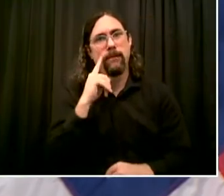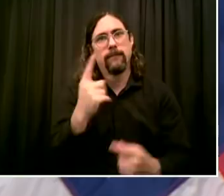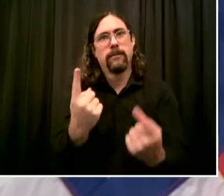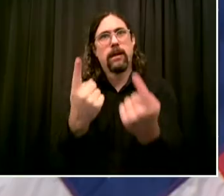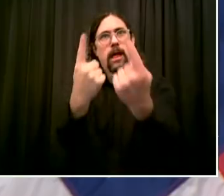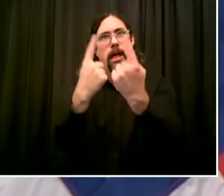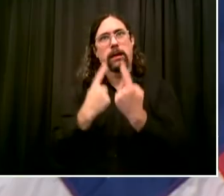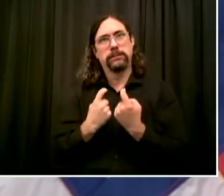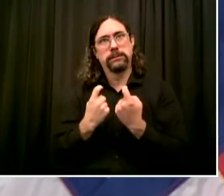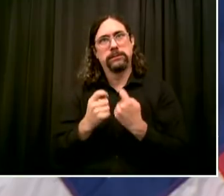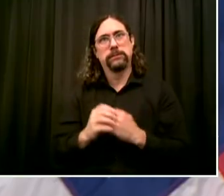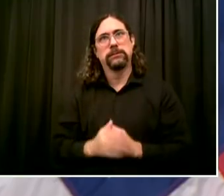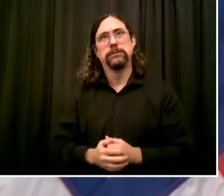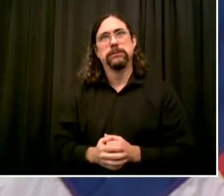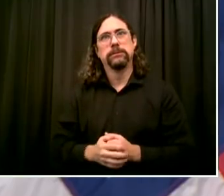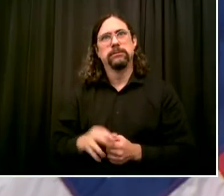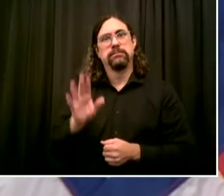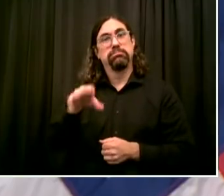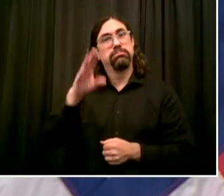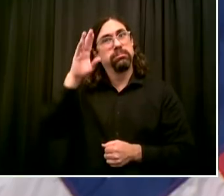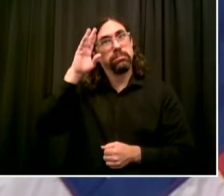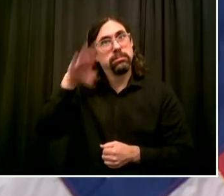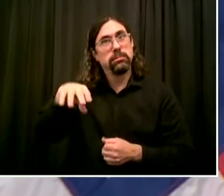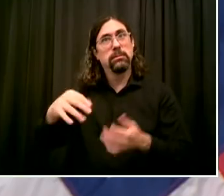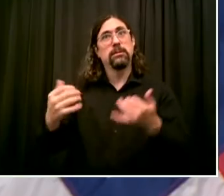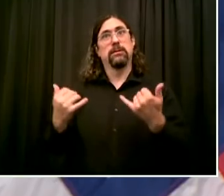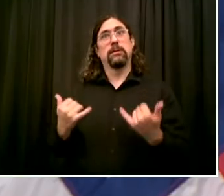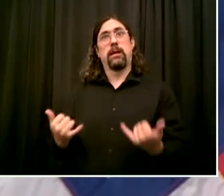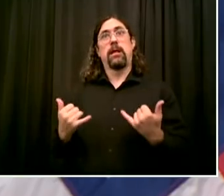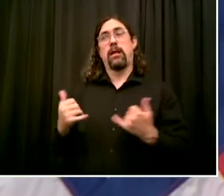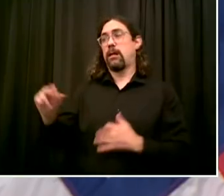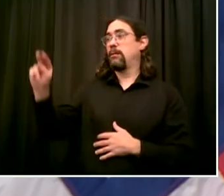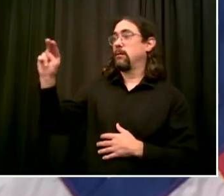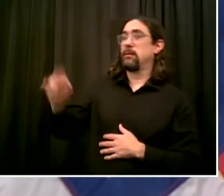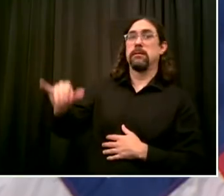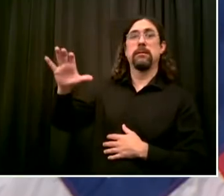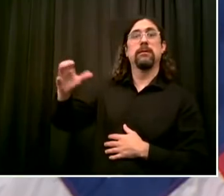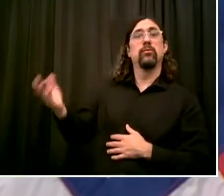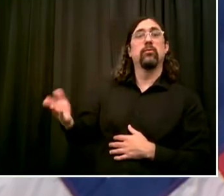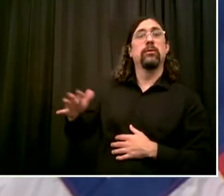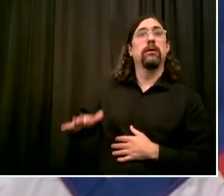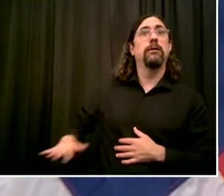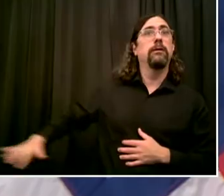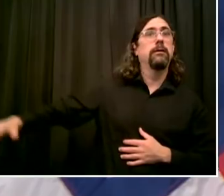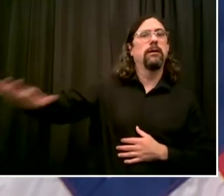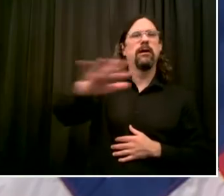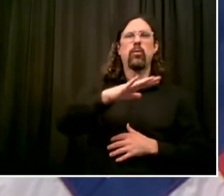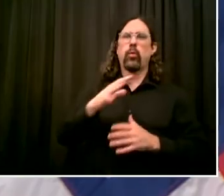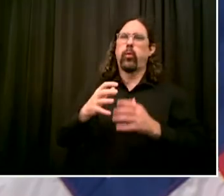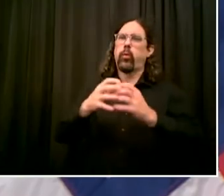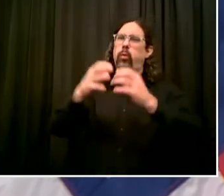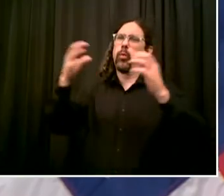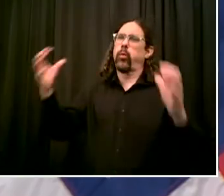NOW, THE VIOLENT UPTICK, THE LEVEL OF ARRESTS MADE . I THINK